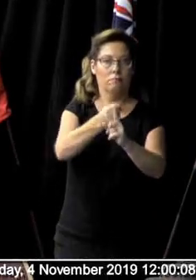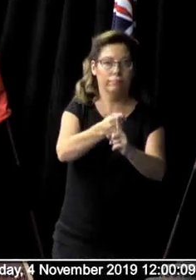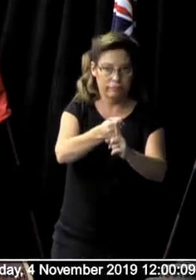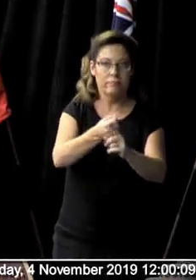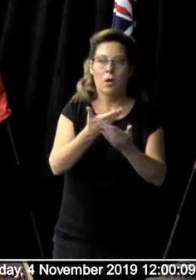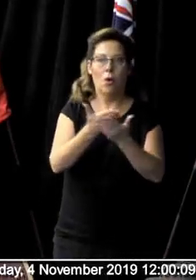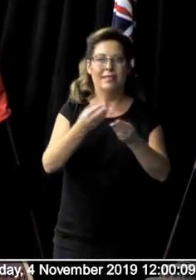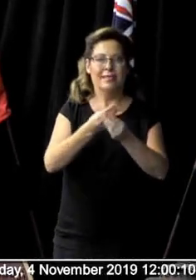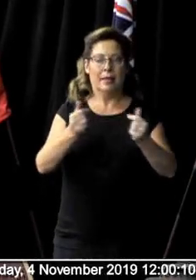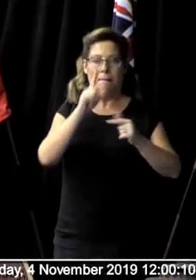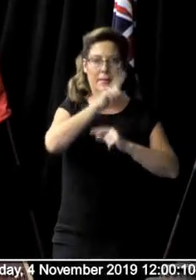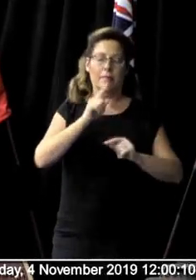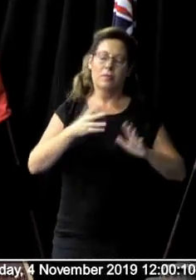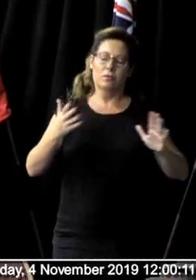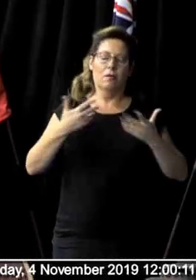So may I express my apologies.